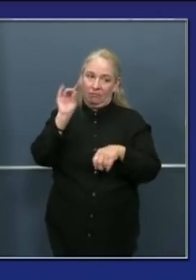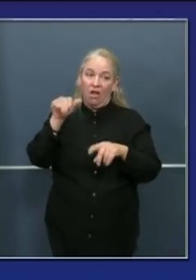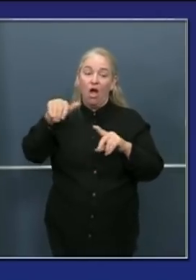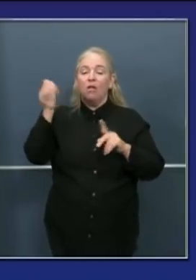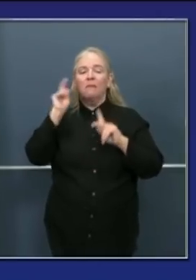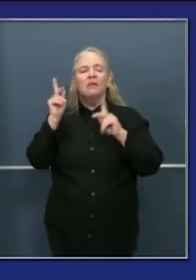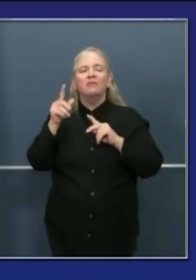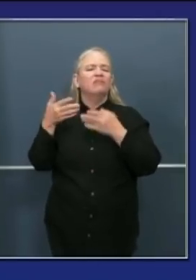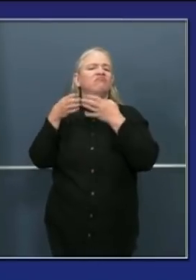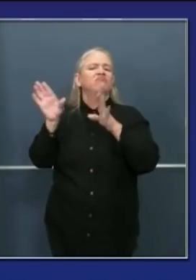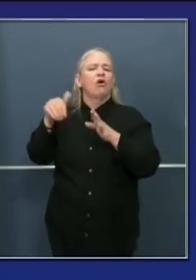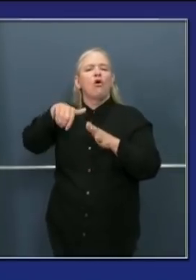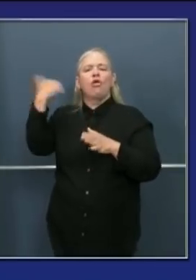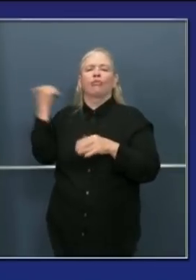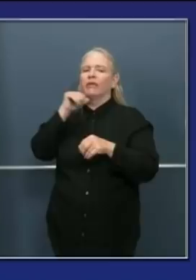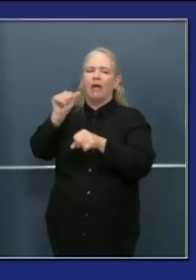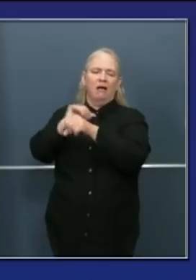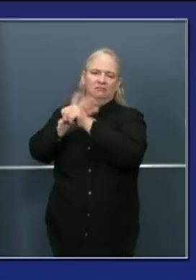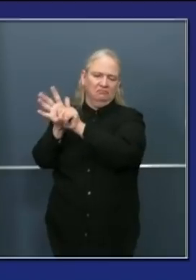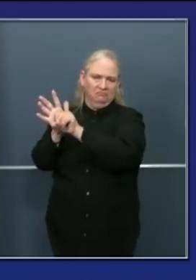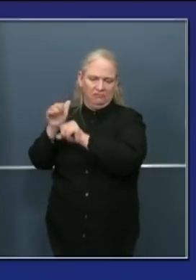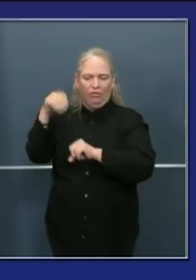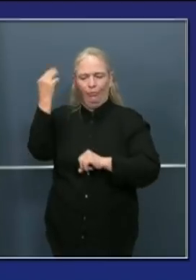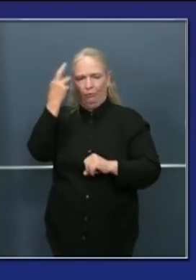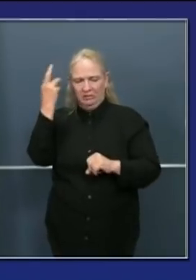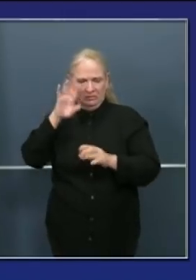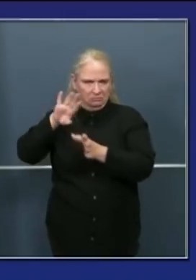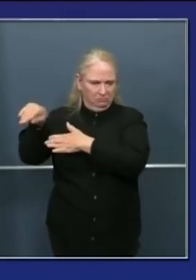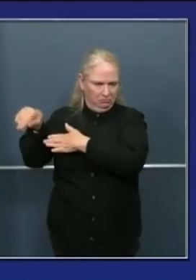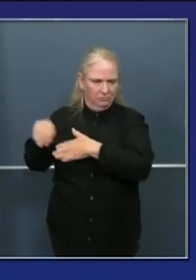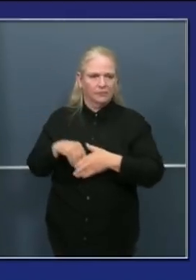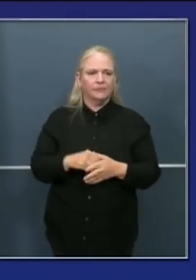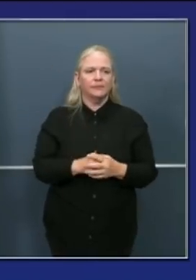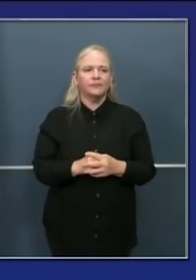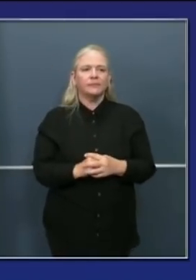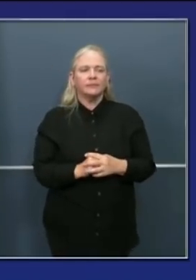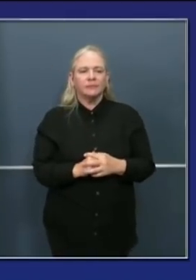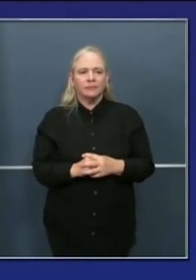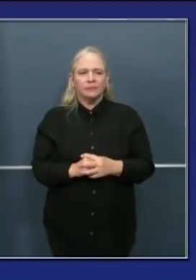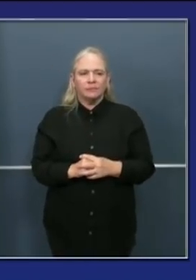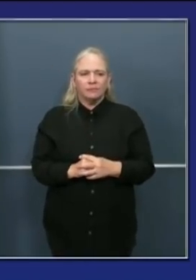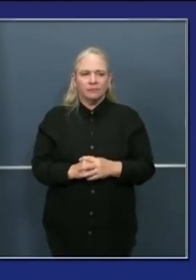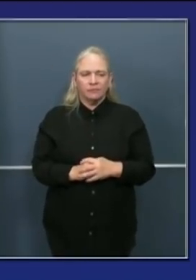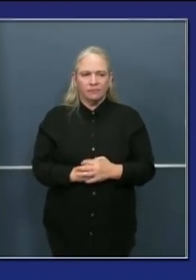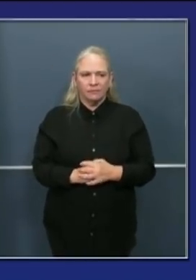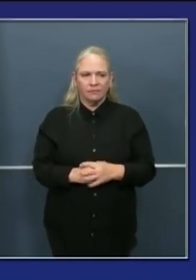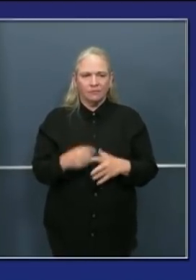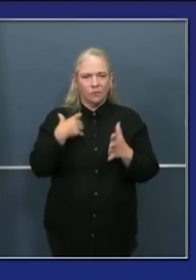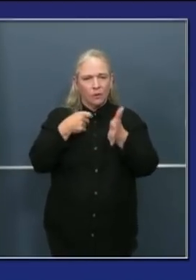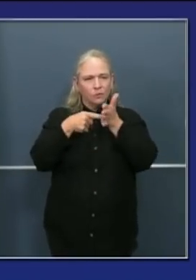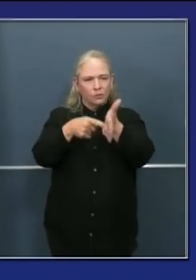AMPLE HOSPITAL CAPACITY IN OUR SYSTEM BUT WE'RE MONITORING